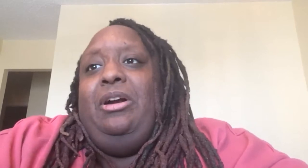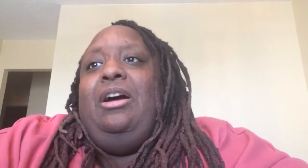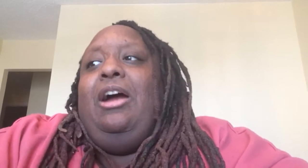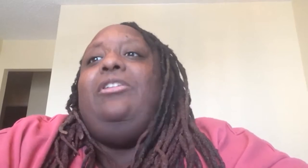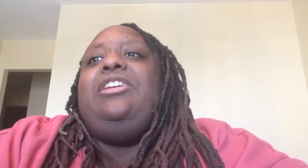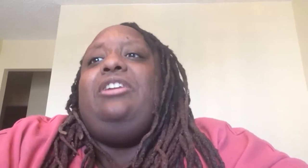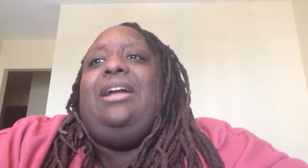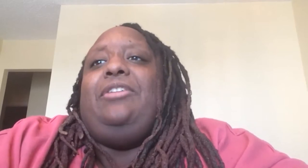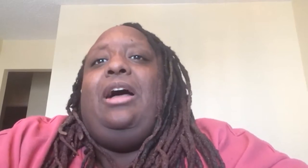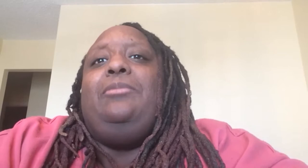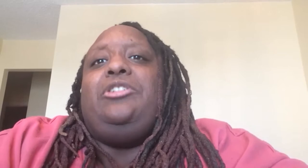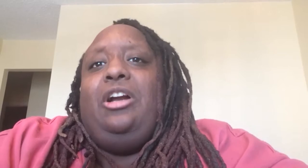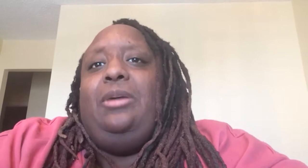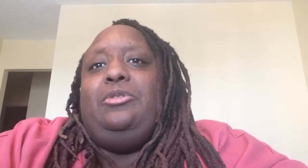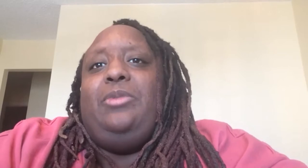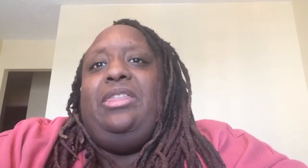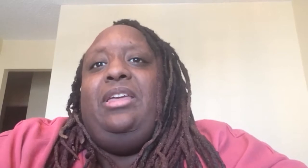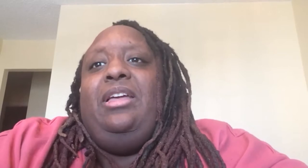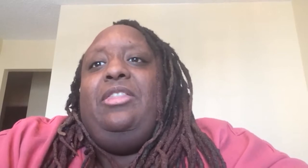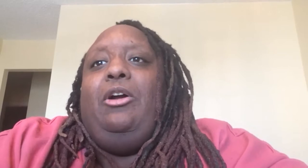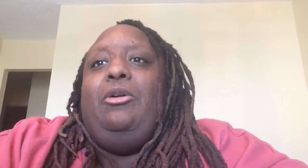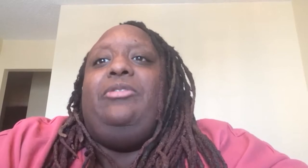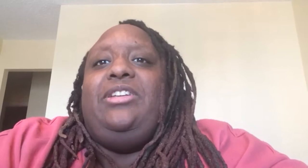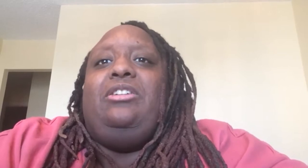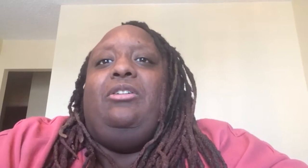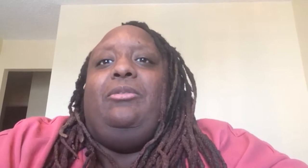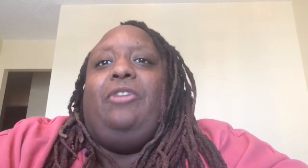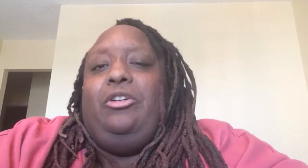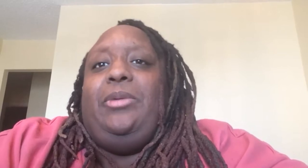starting to have to come to terms with their own physical vulnerabilities.